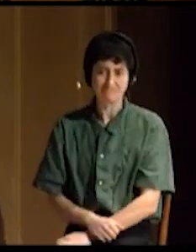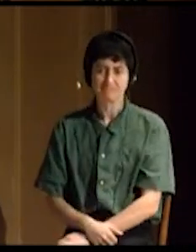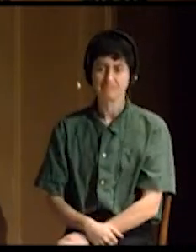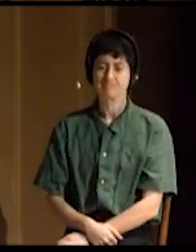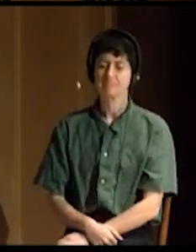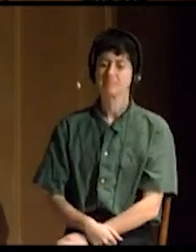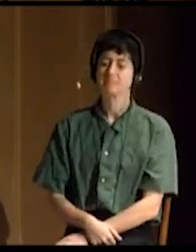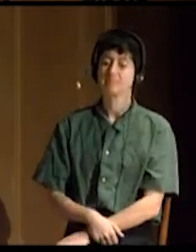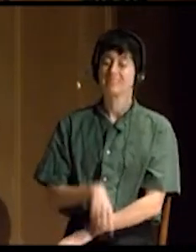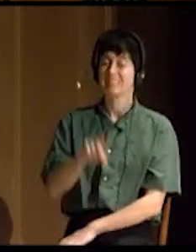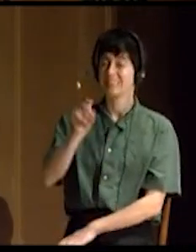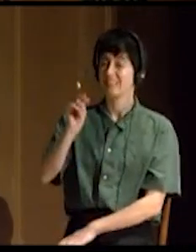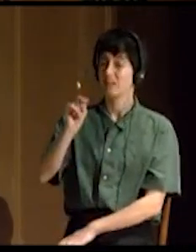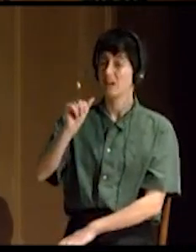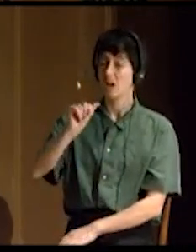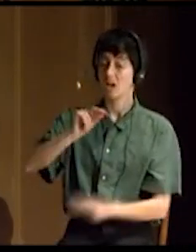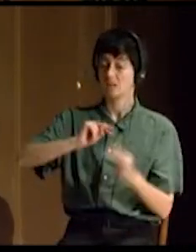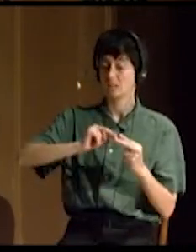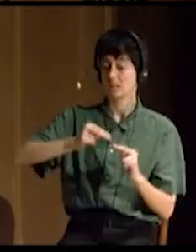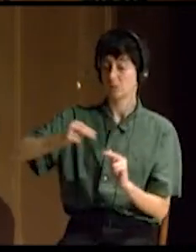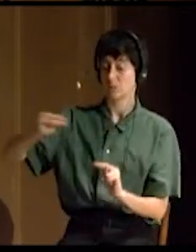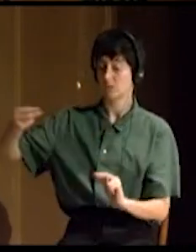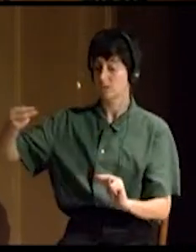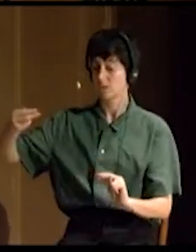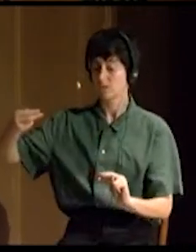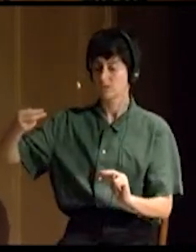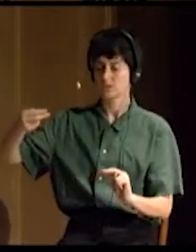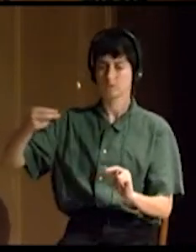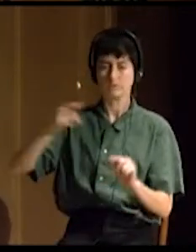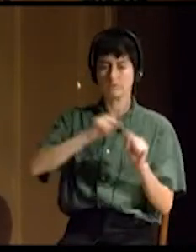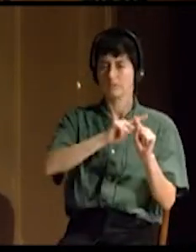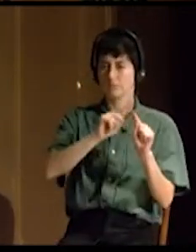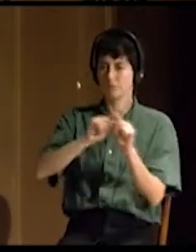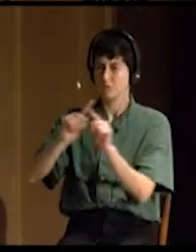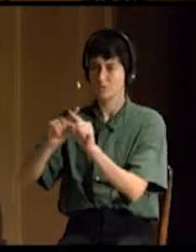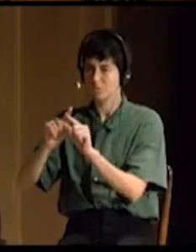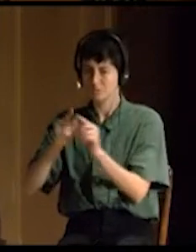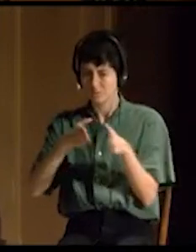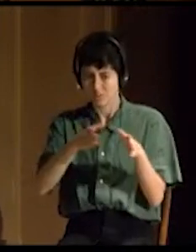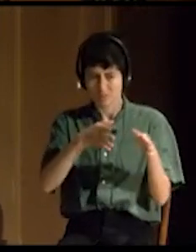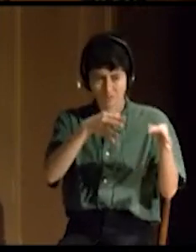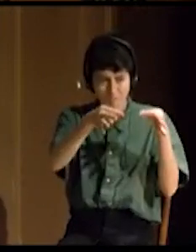in a lot of different ways. And for the purpose of this talk, I'm going to simplify the techniques.